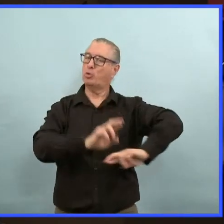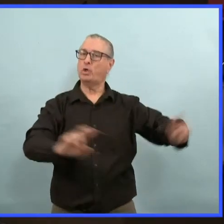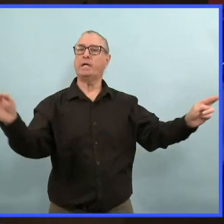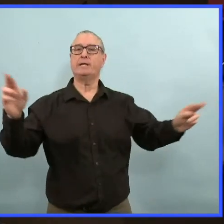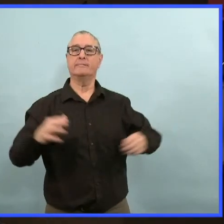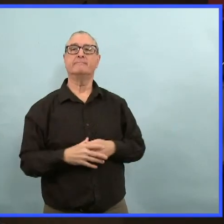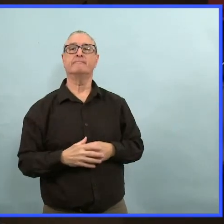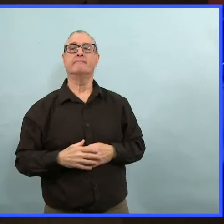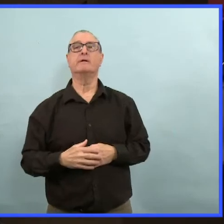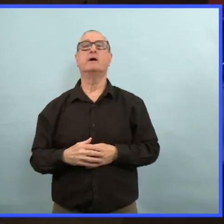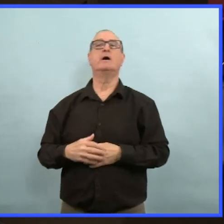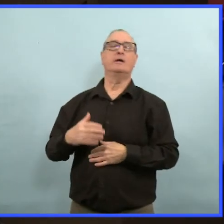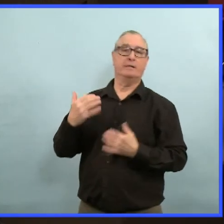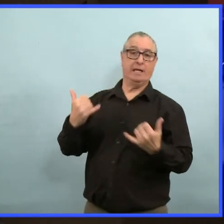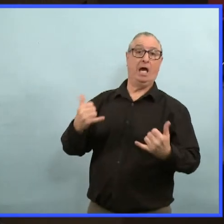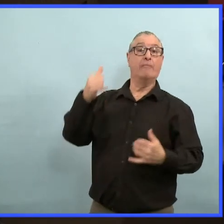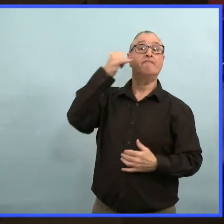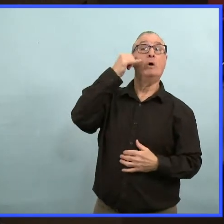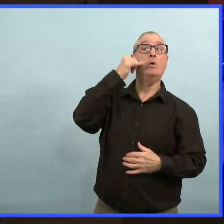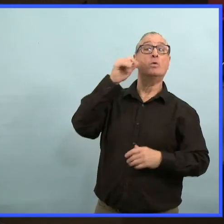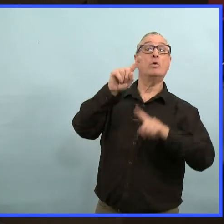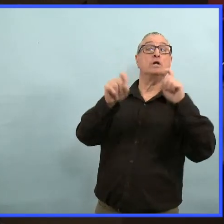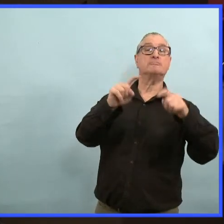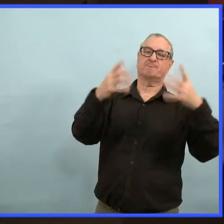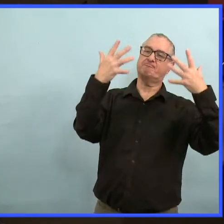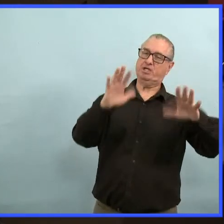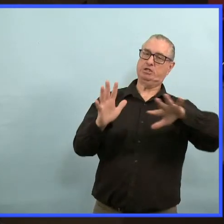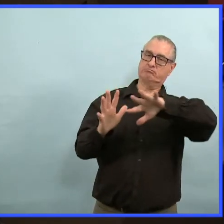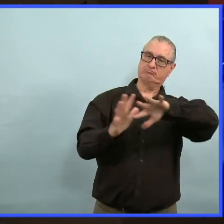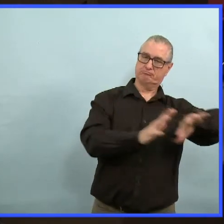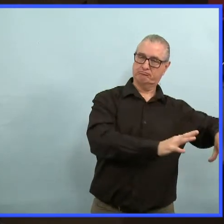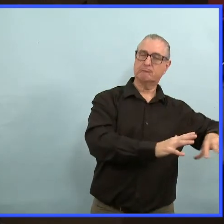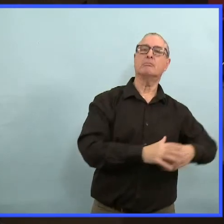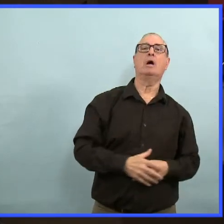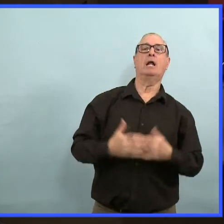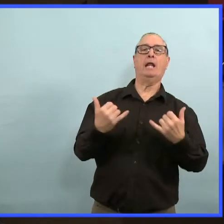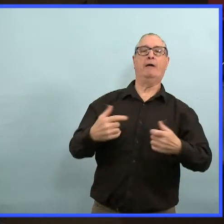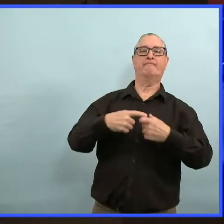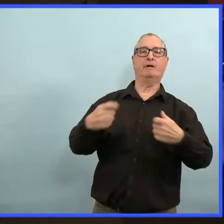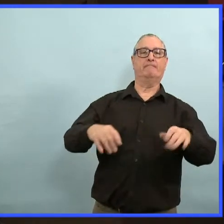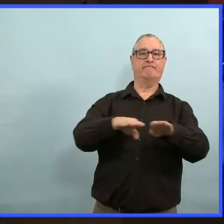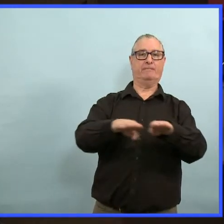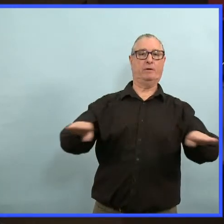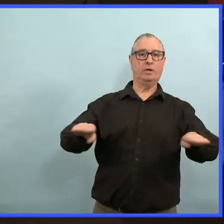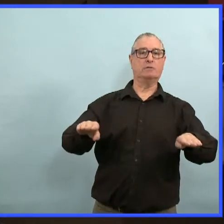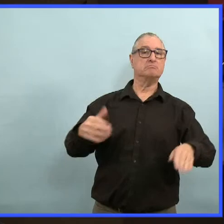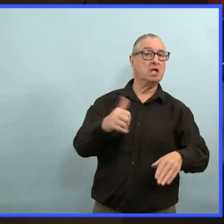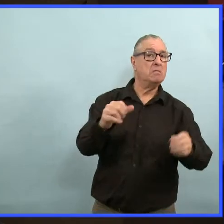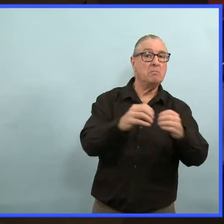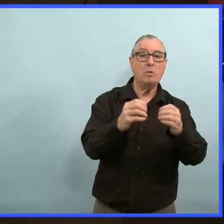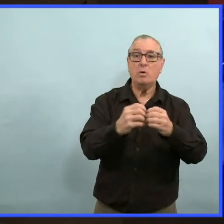lifting the requirement for um vaccination or testing for frontline healthcare and critical or